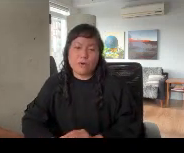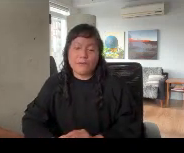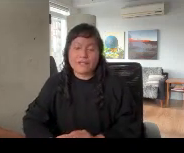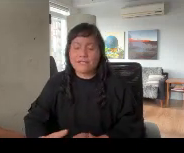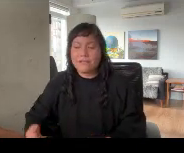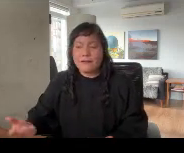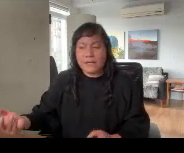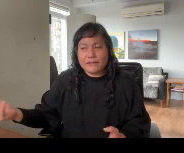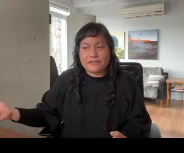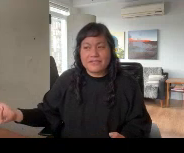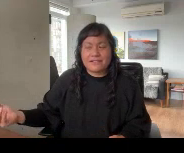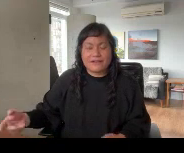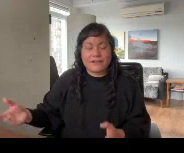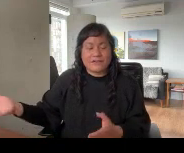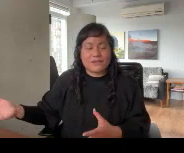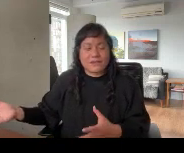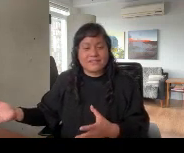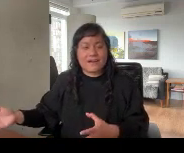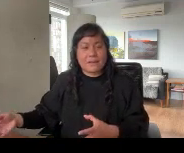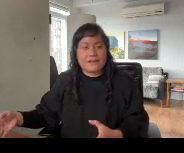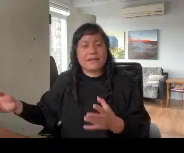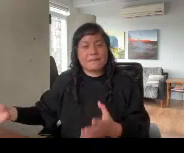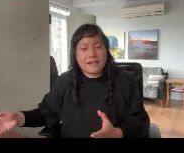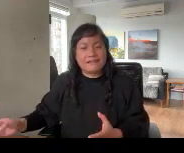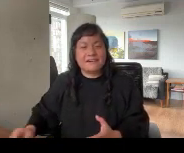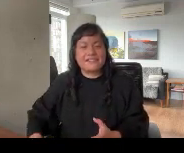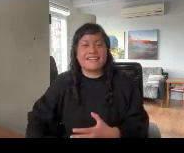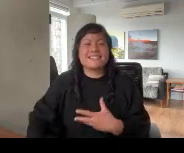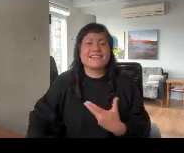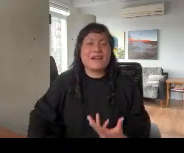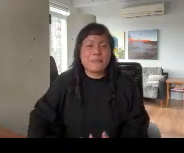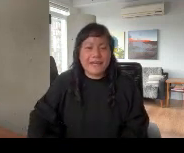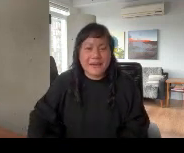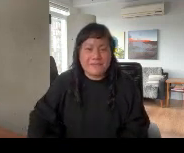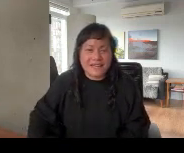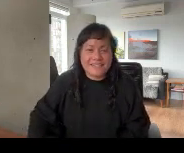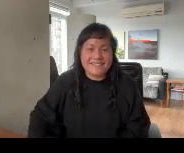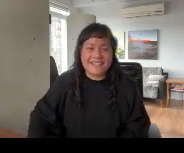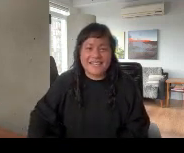and requirements. But interestingly, also at this time, I think many of our sites became less